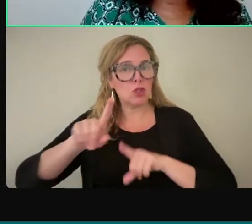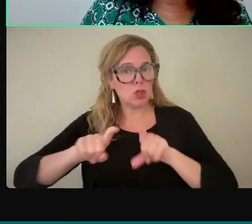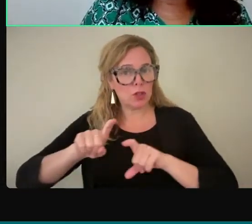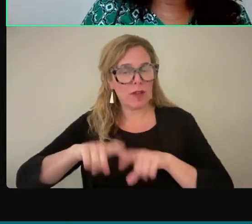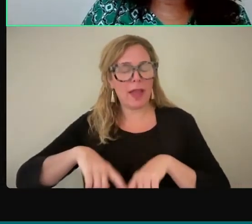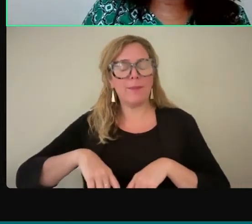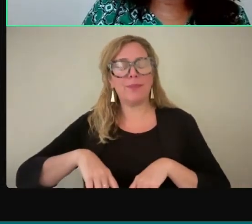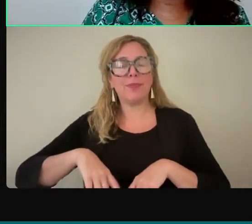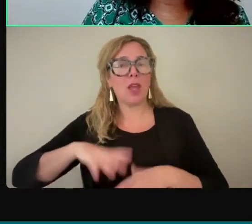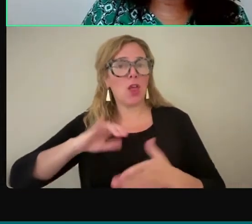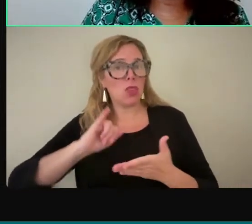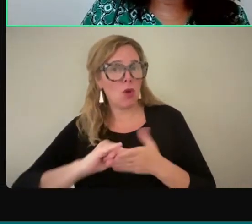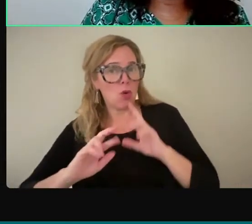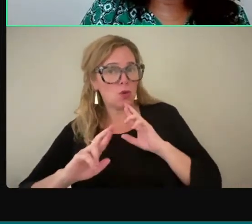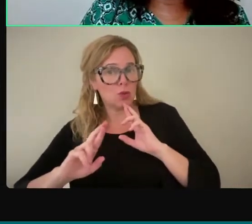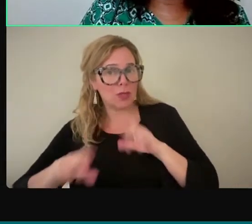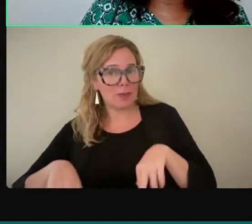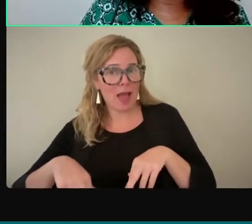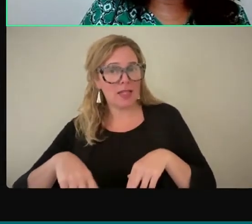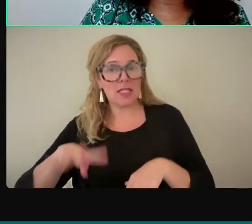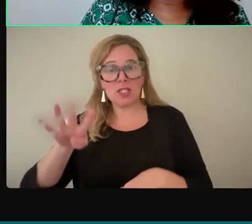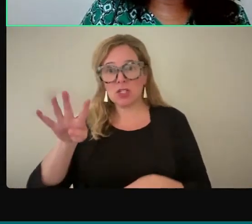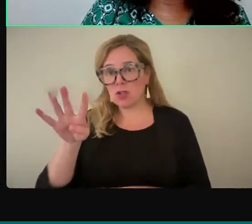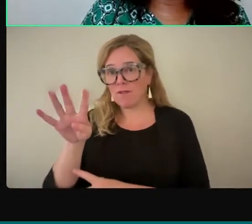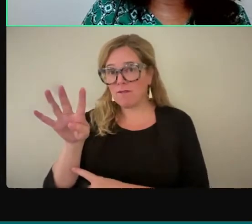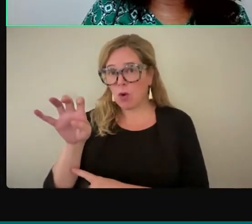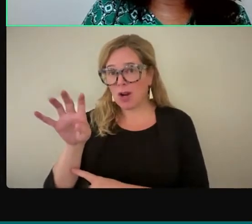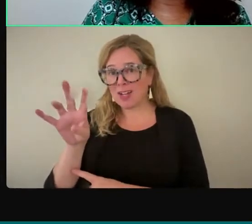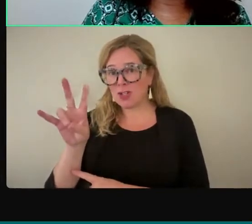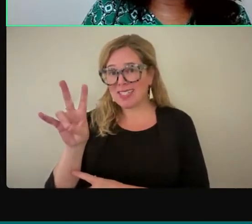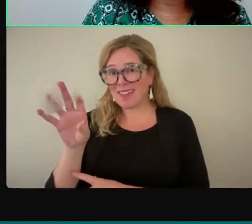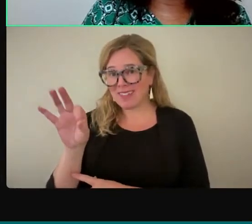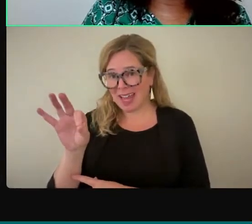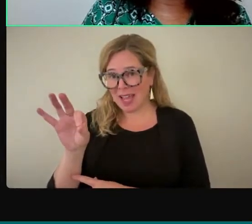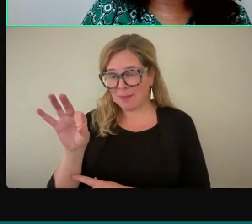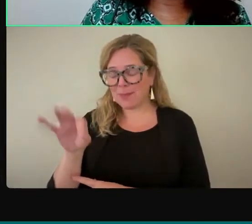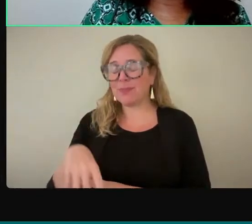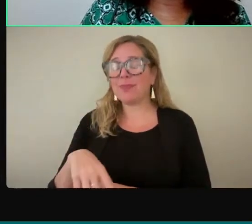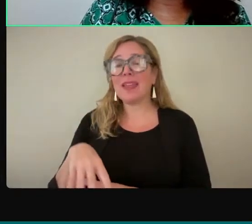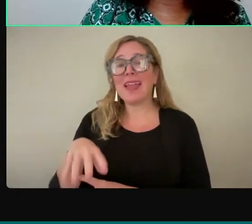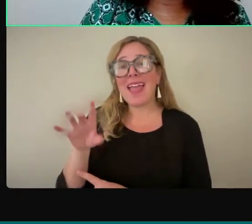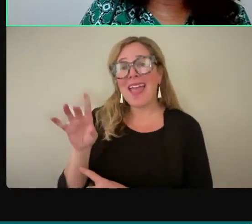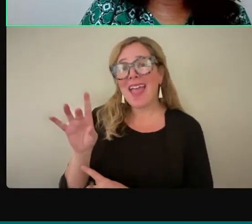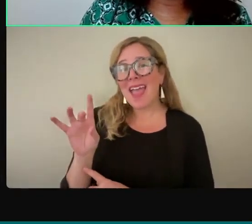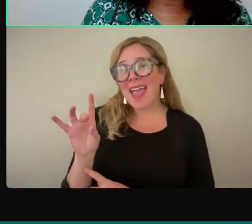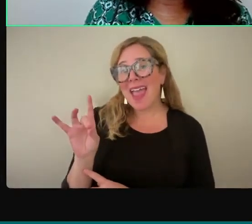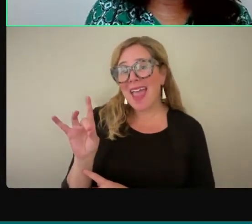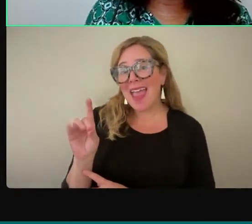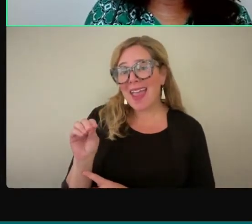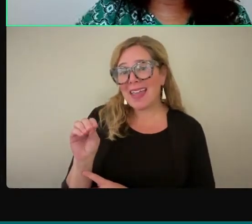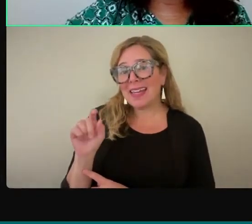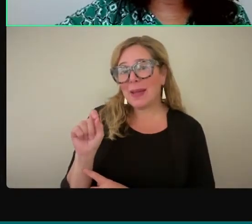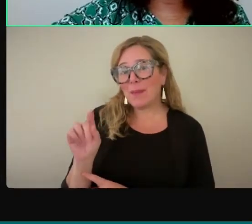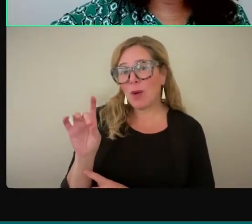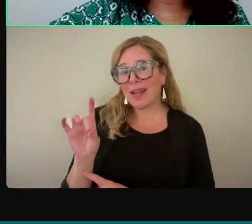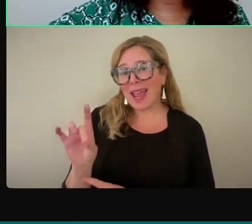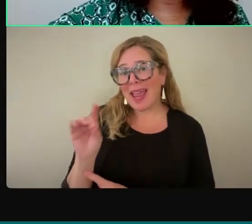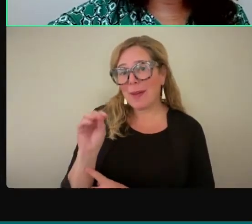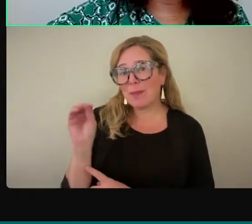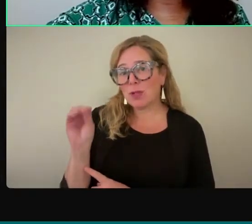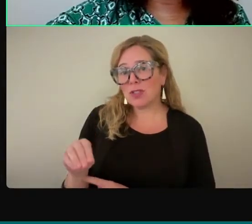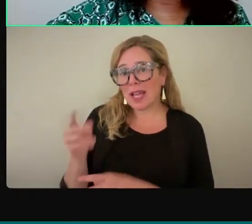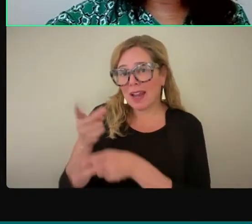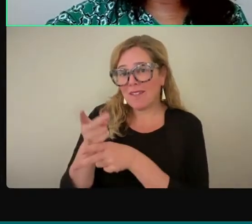479 responses, 80.8% of caregivers said they had already attended a telehealth